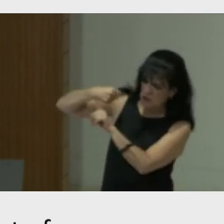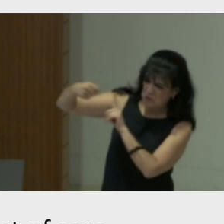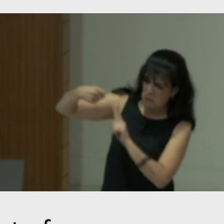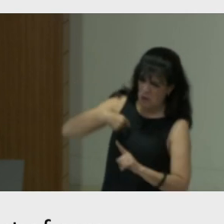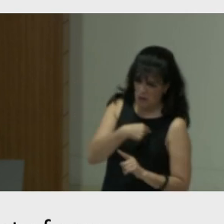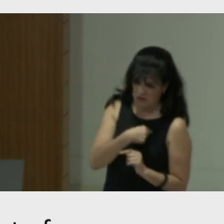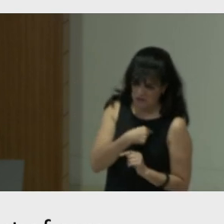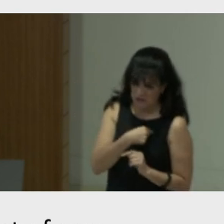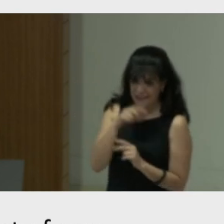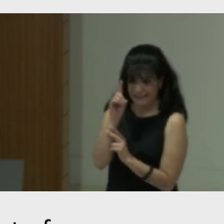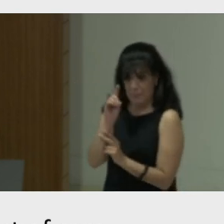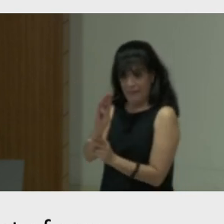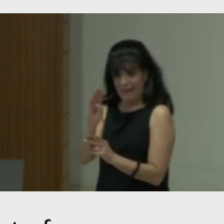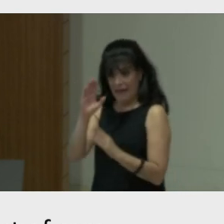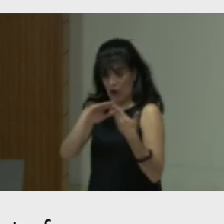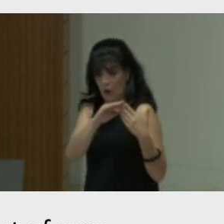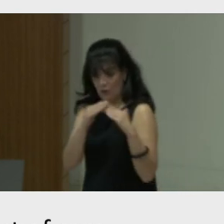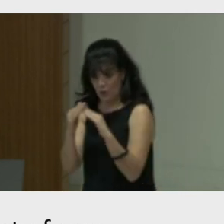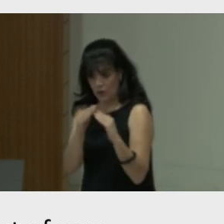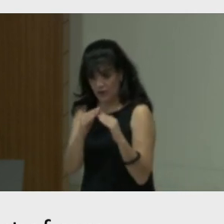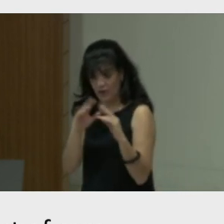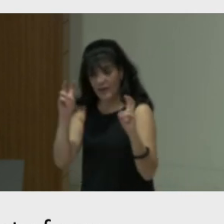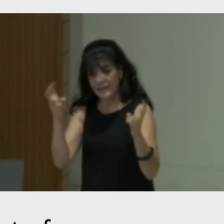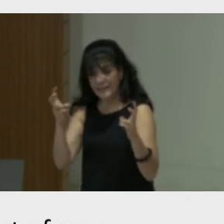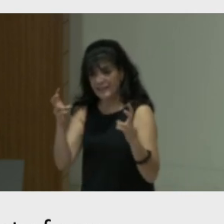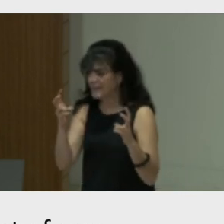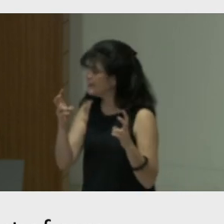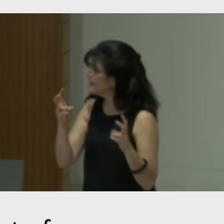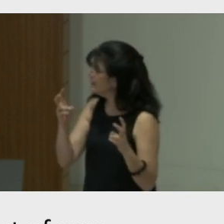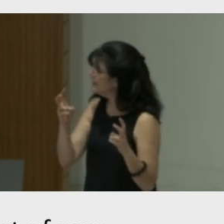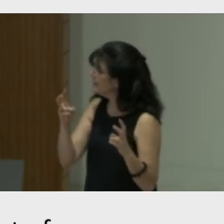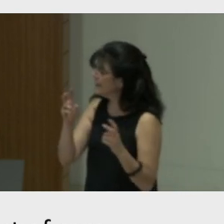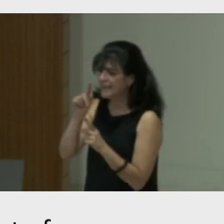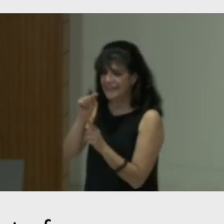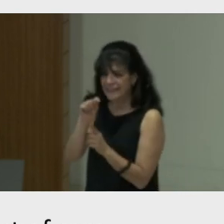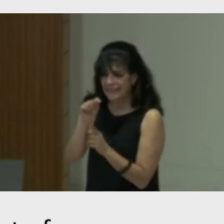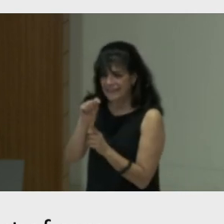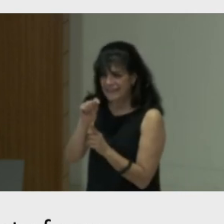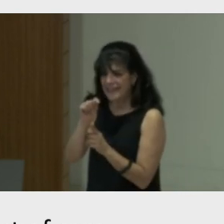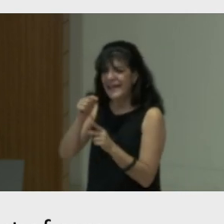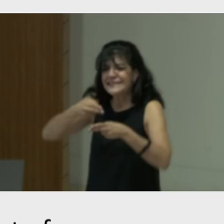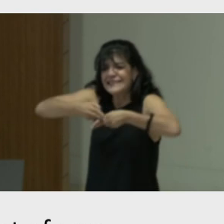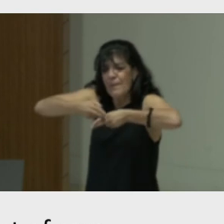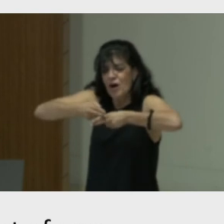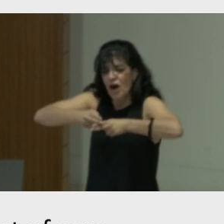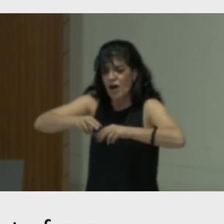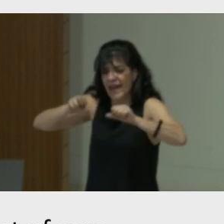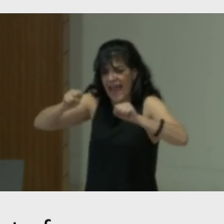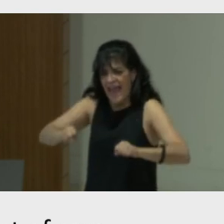In the disability community, there is the term 'TAB', the temporarily able bodied.